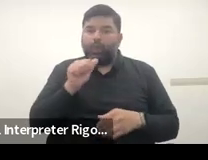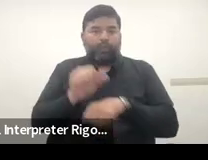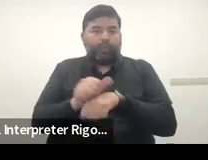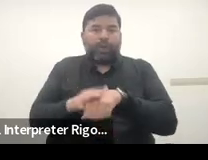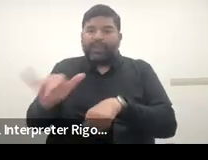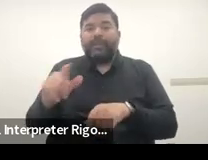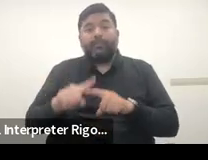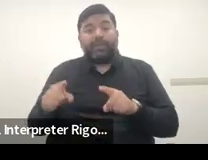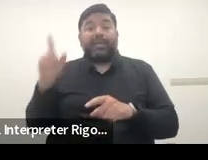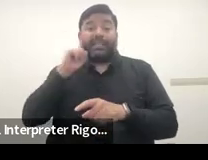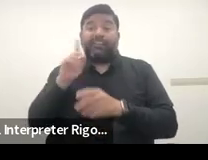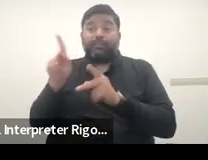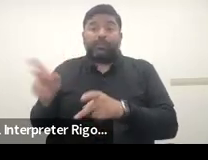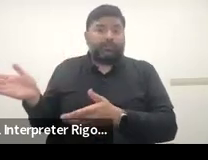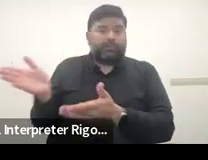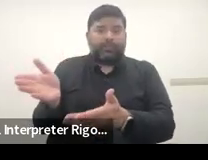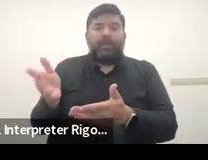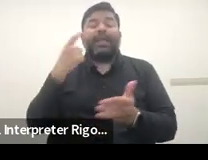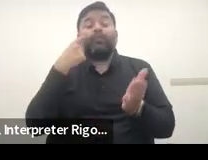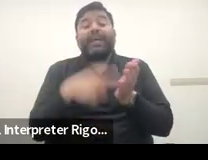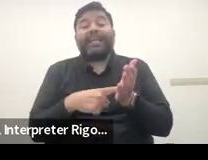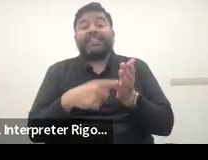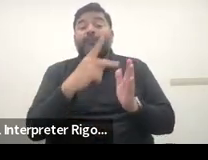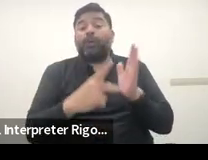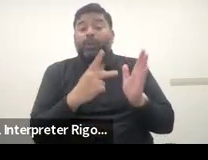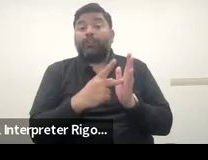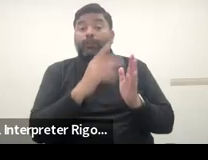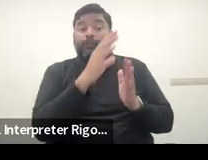like recognizing phonological features is a good form of feedback, I would argue. Like if your handshape